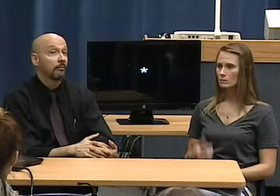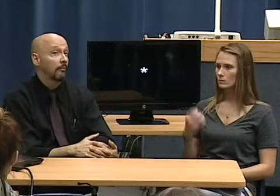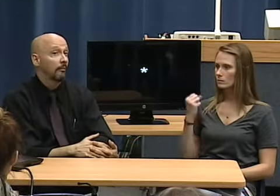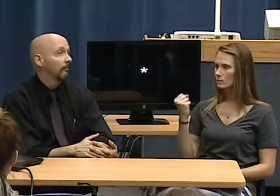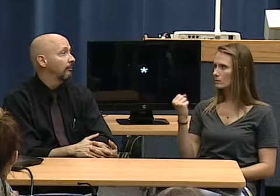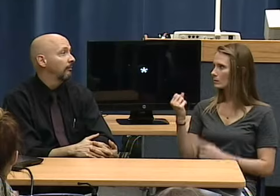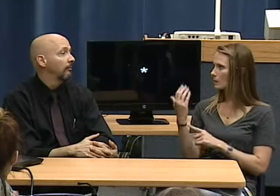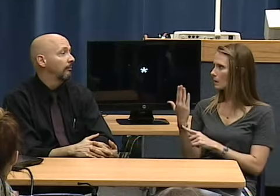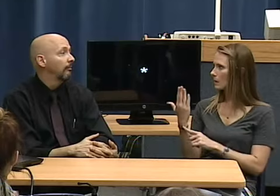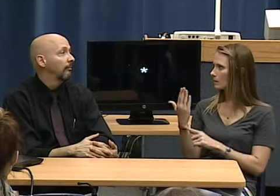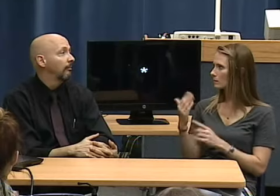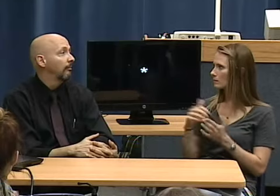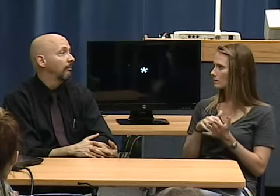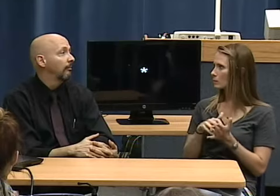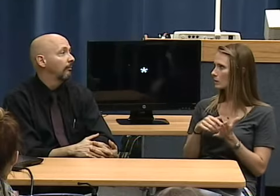Strong hand and weak hand?